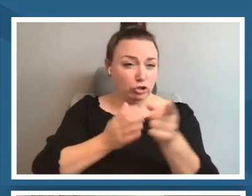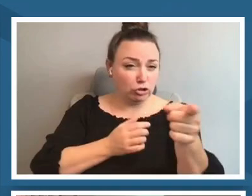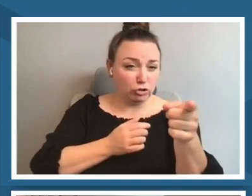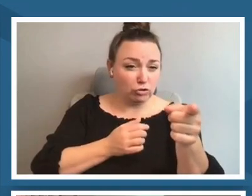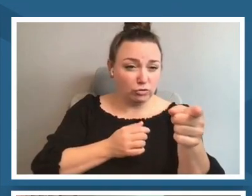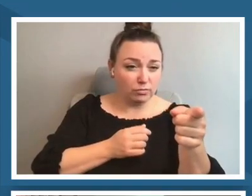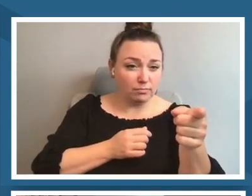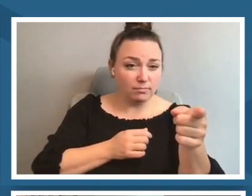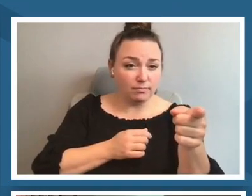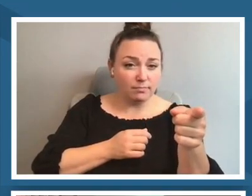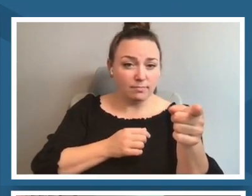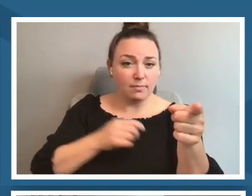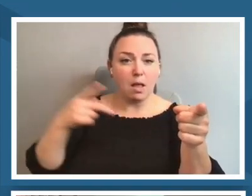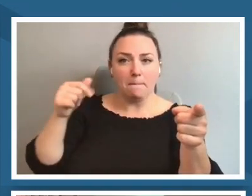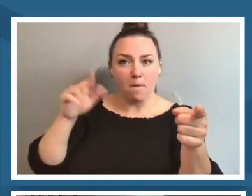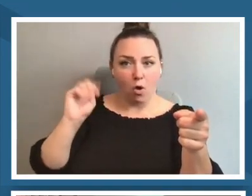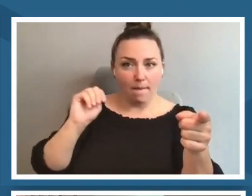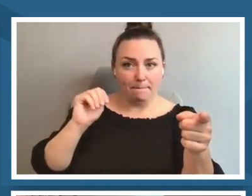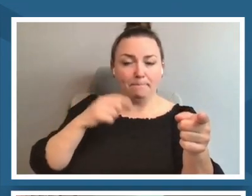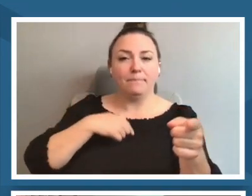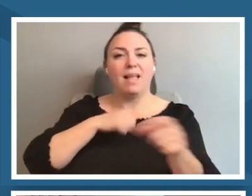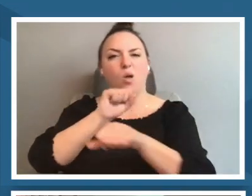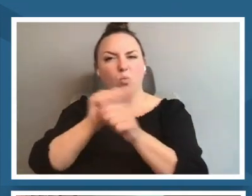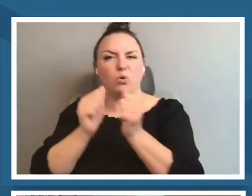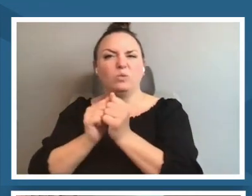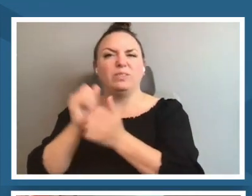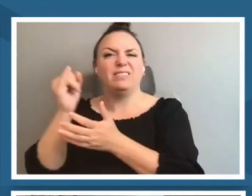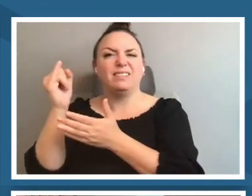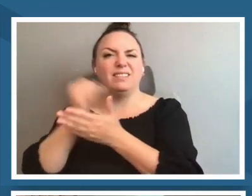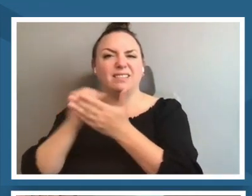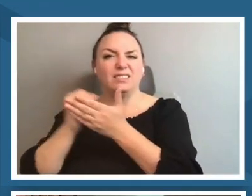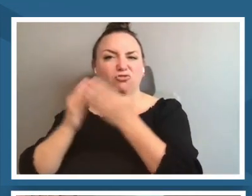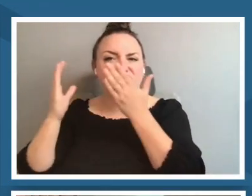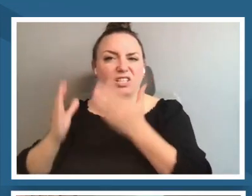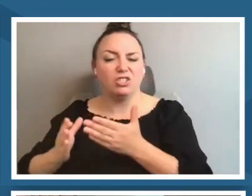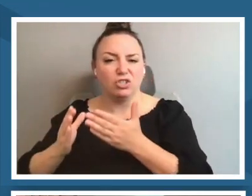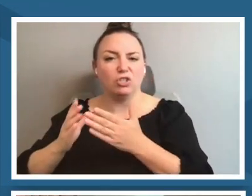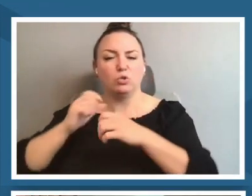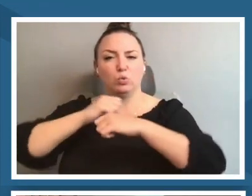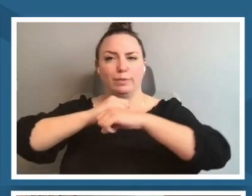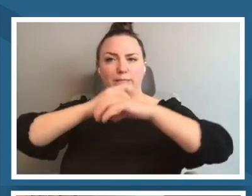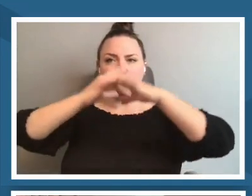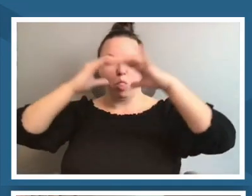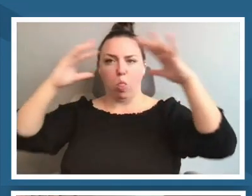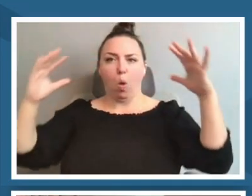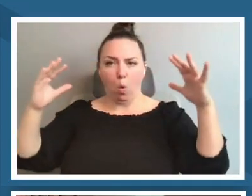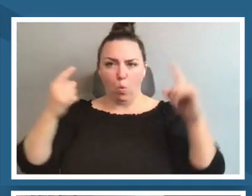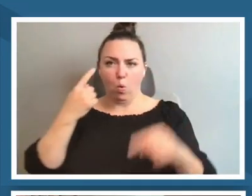an illustrator